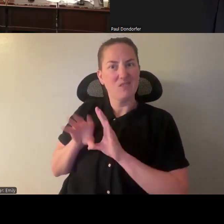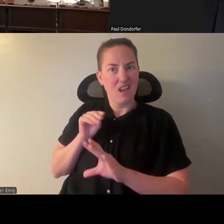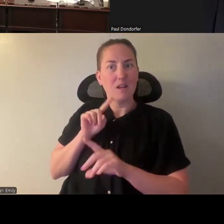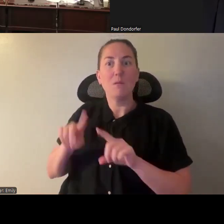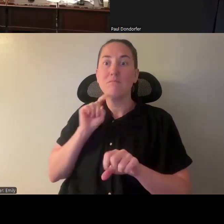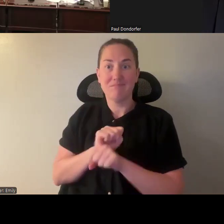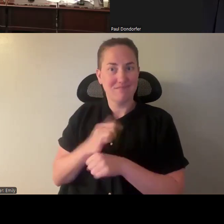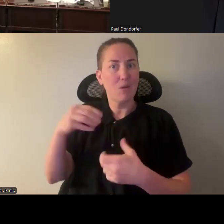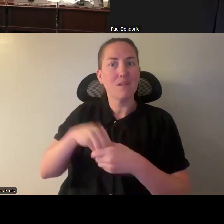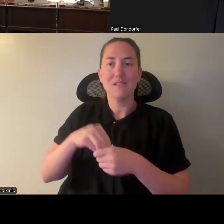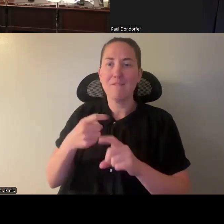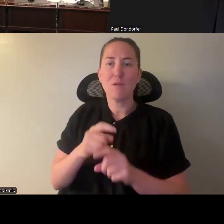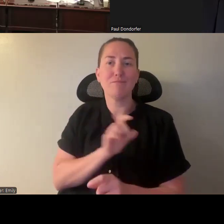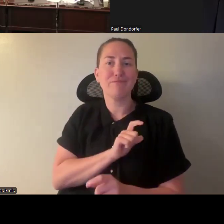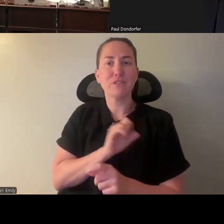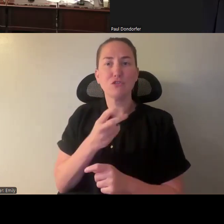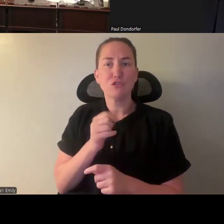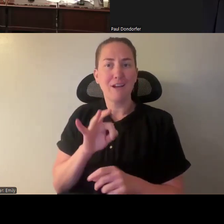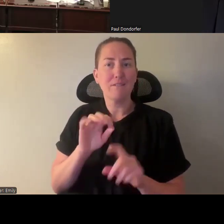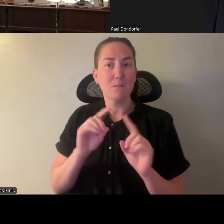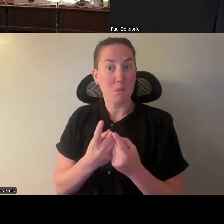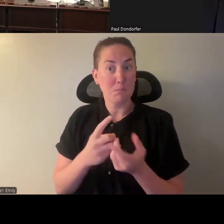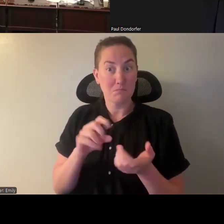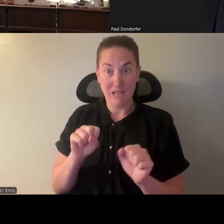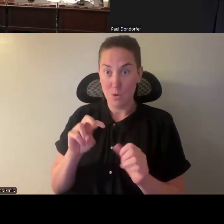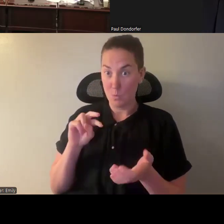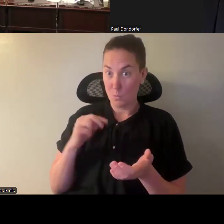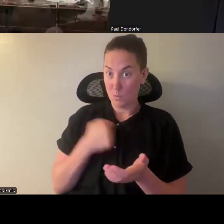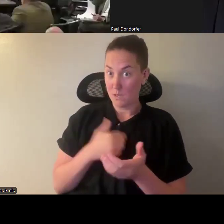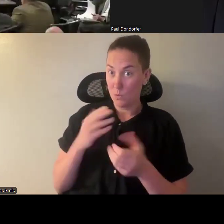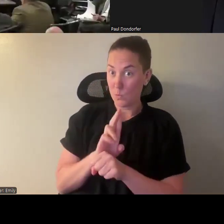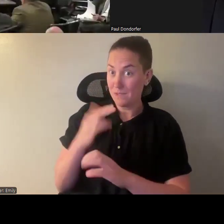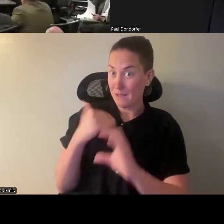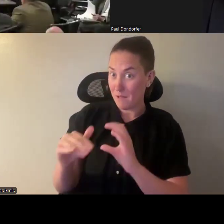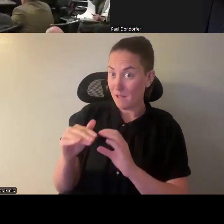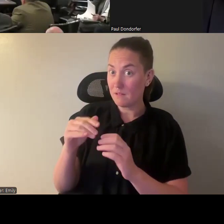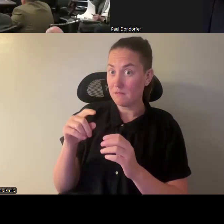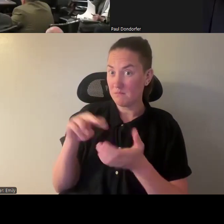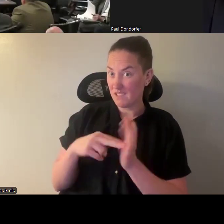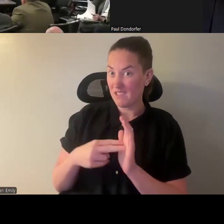by the sheriff's department Is there a way to do that to eliminate that process Screw